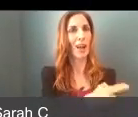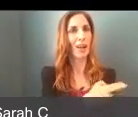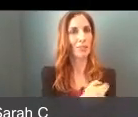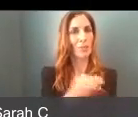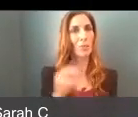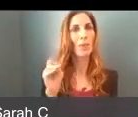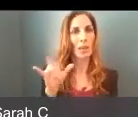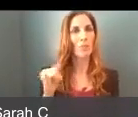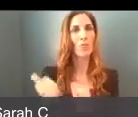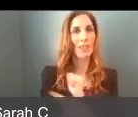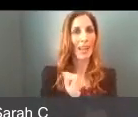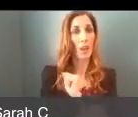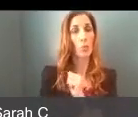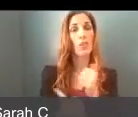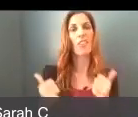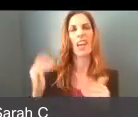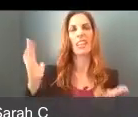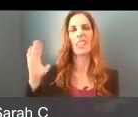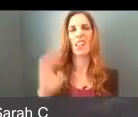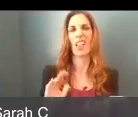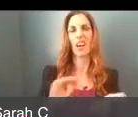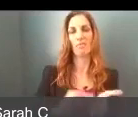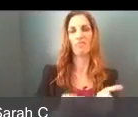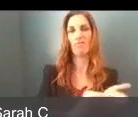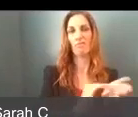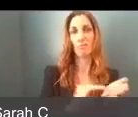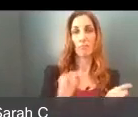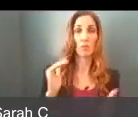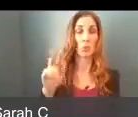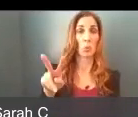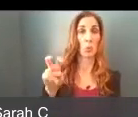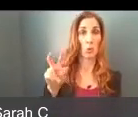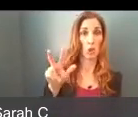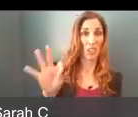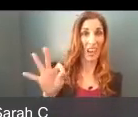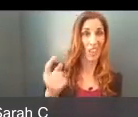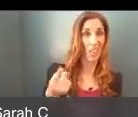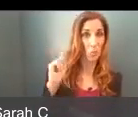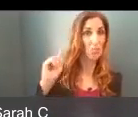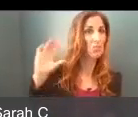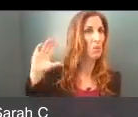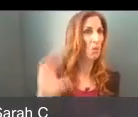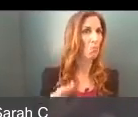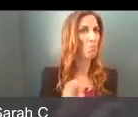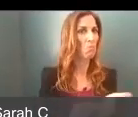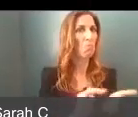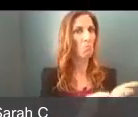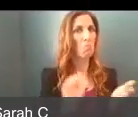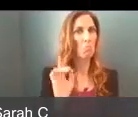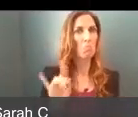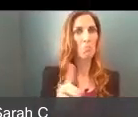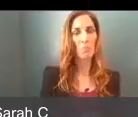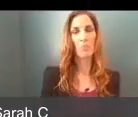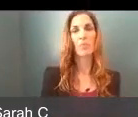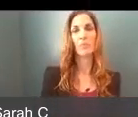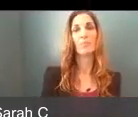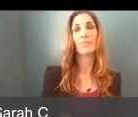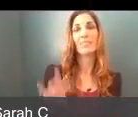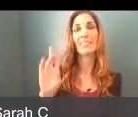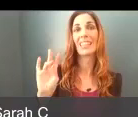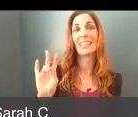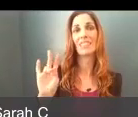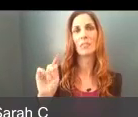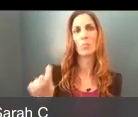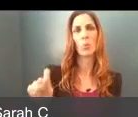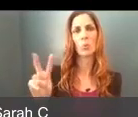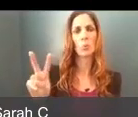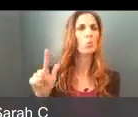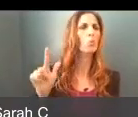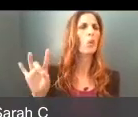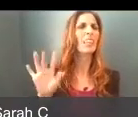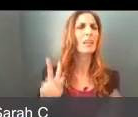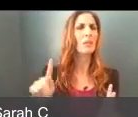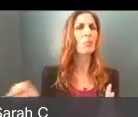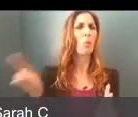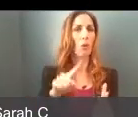has decreased from 239 last week. 17.2% or 28 of these individuals are requiring a ventilator.